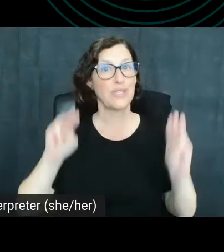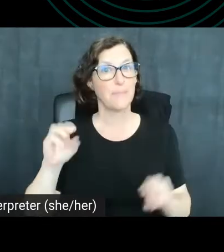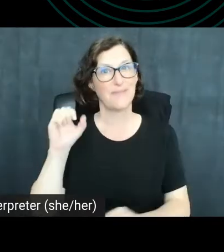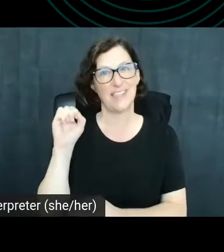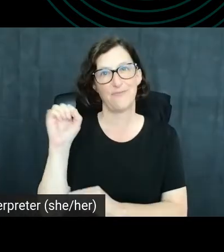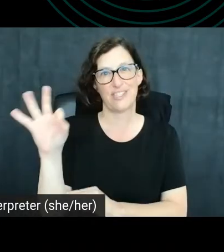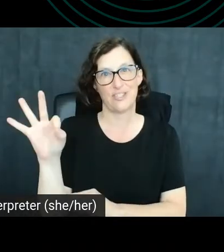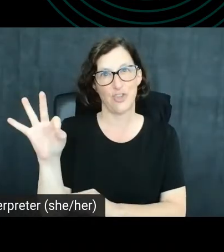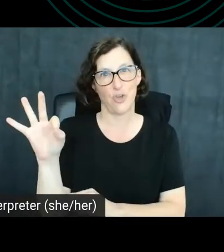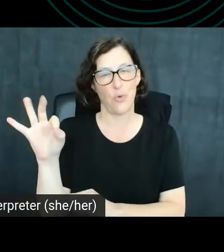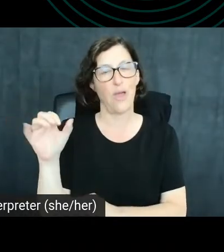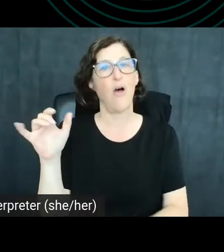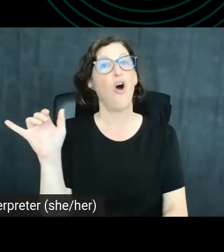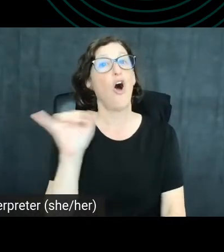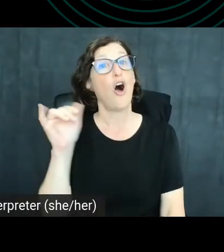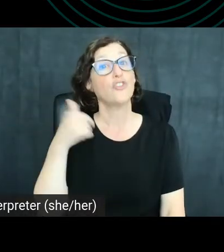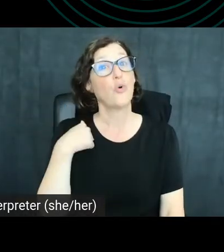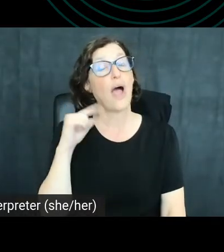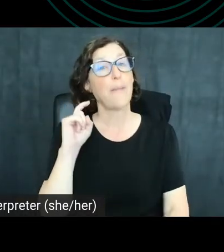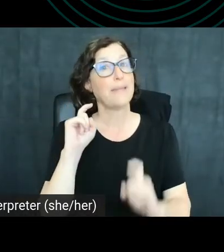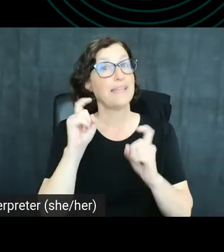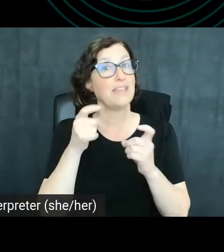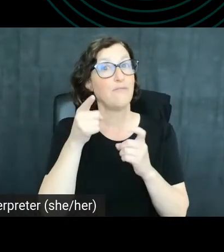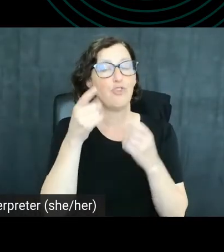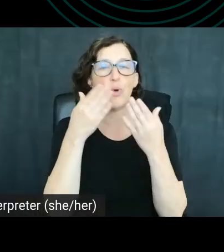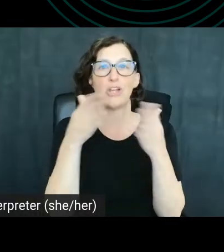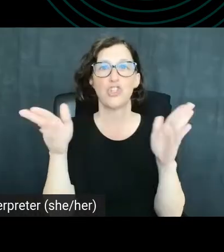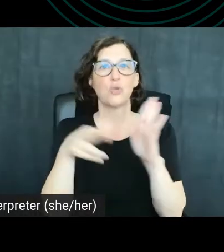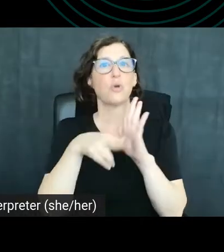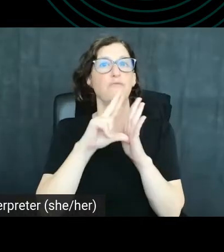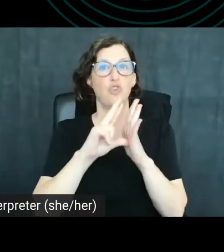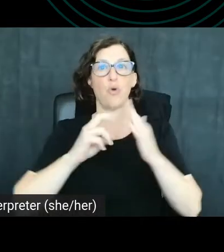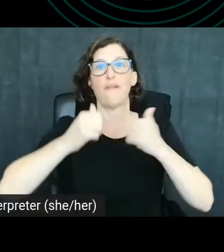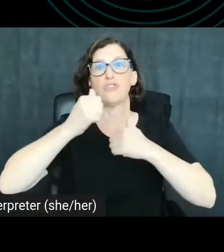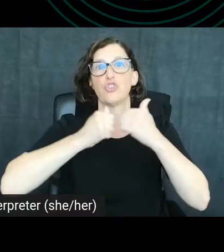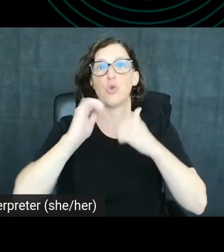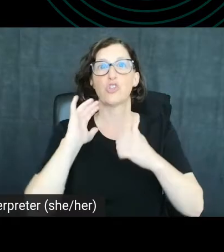I am also going to give you an overview of the structure of our marketing team,